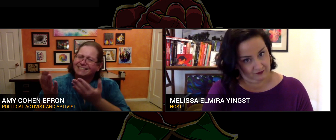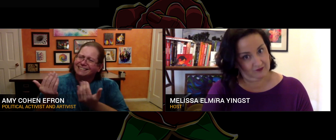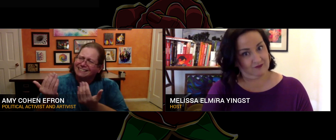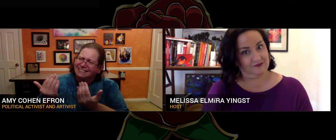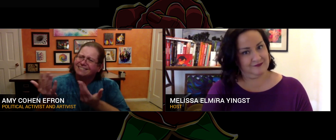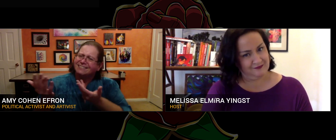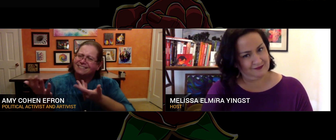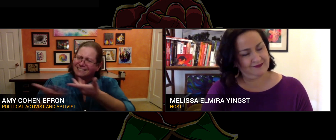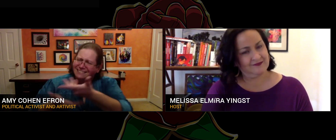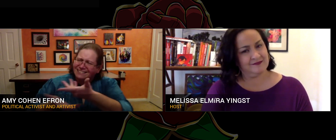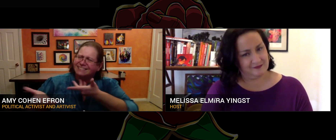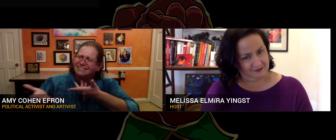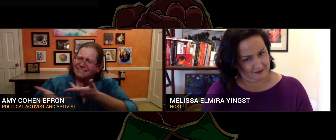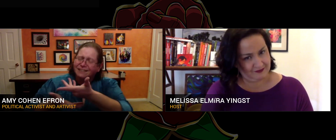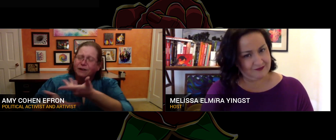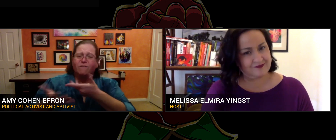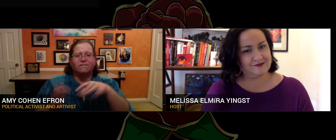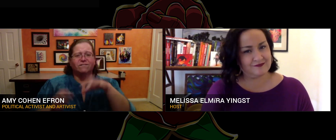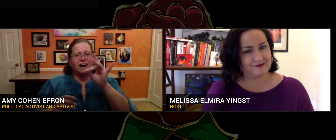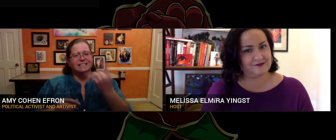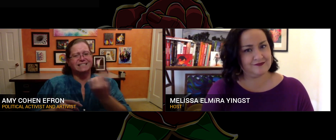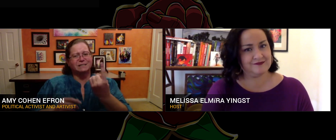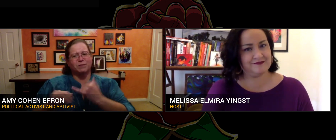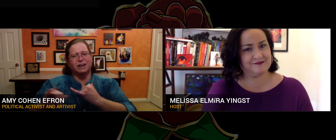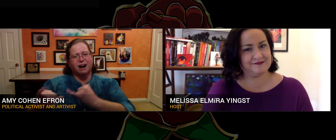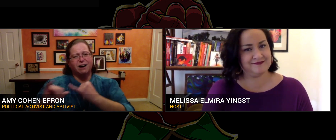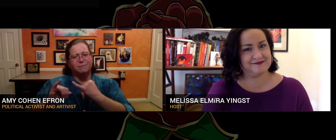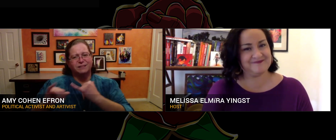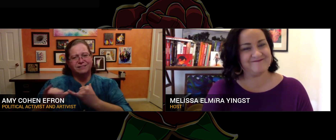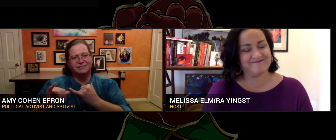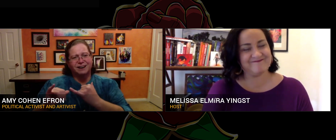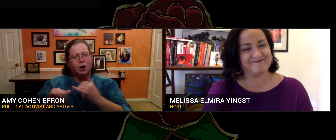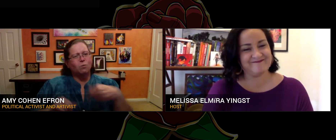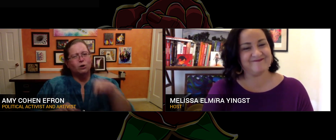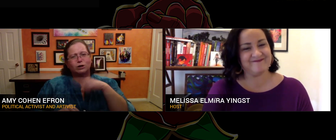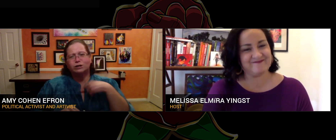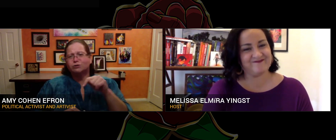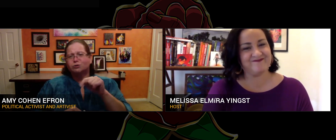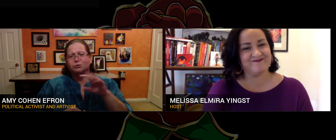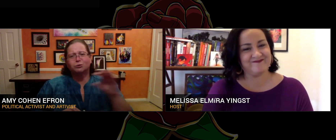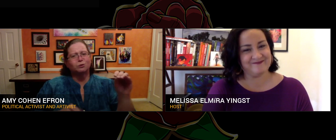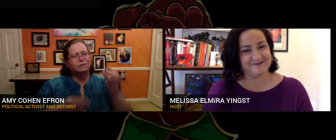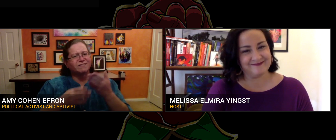Look at both sides and talk it out and find something in common.